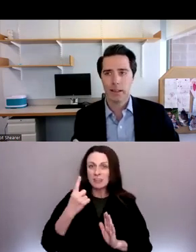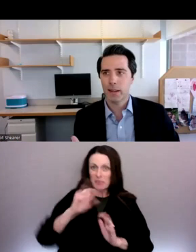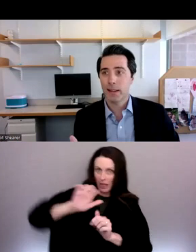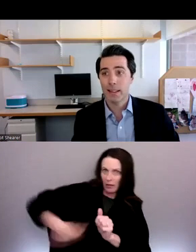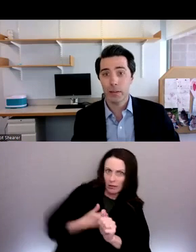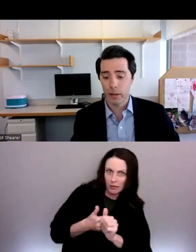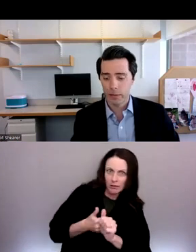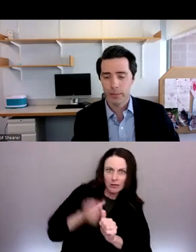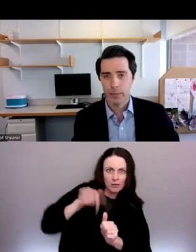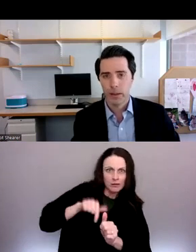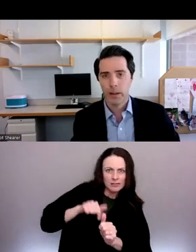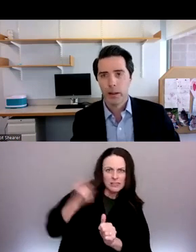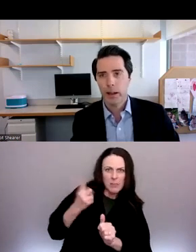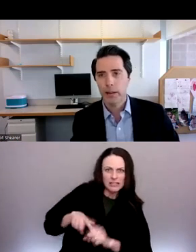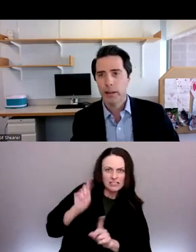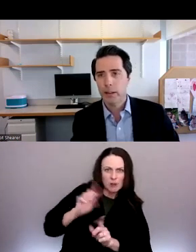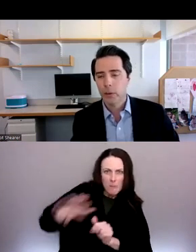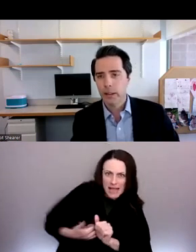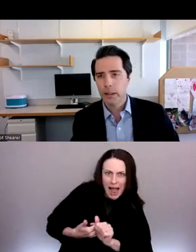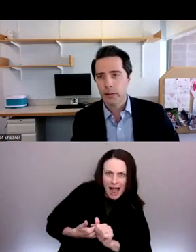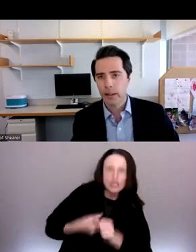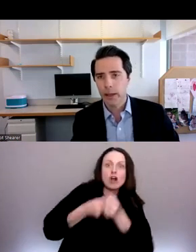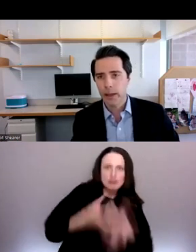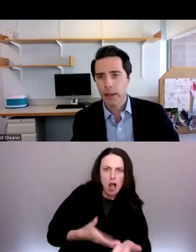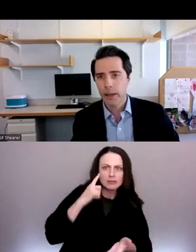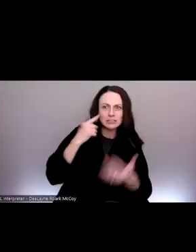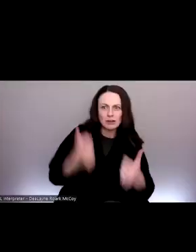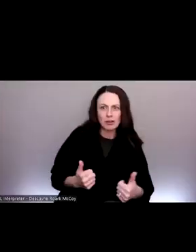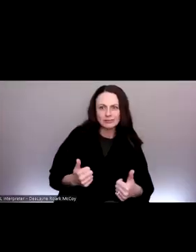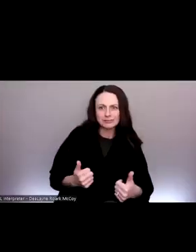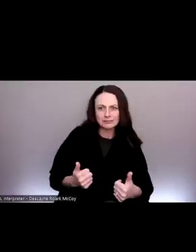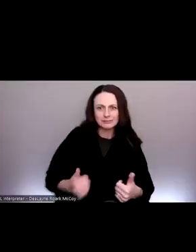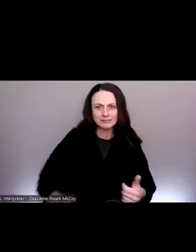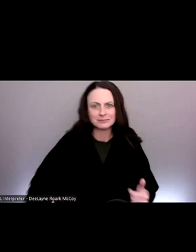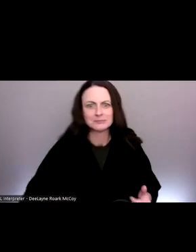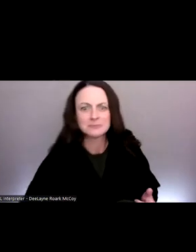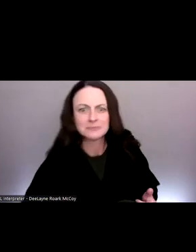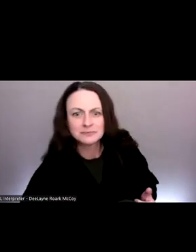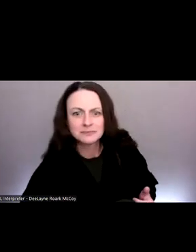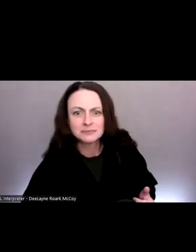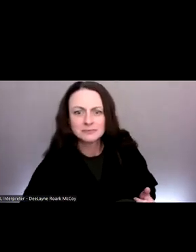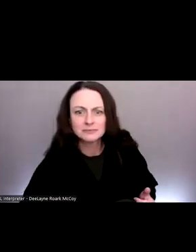that's different and this really does affect patient care